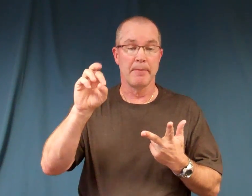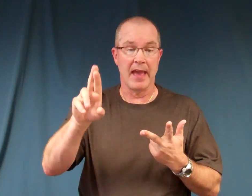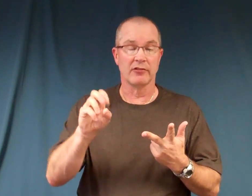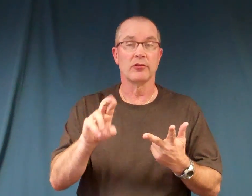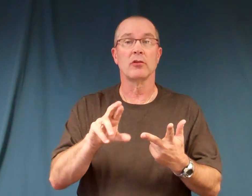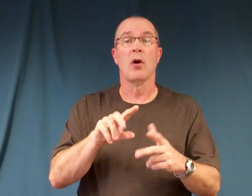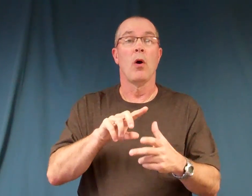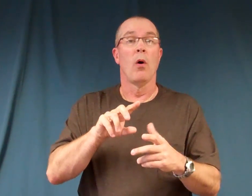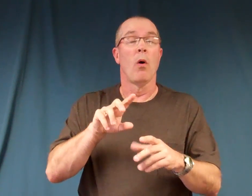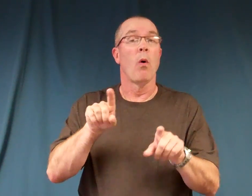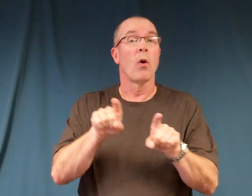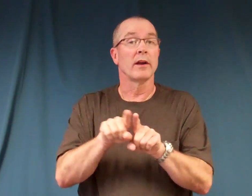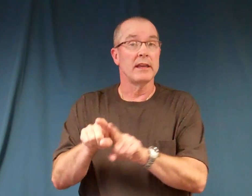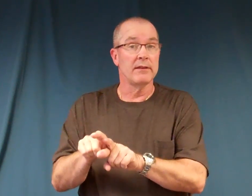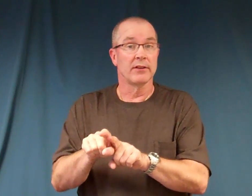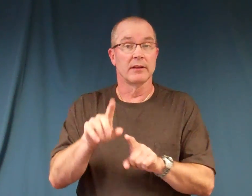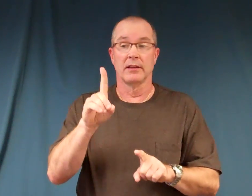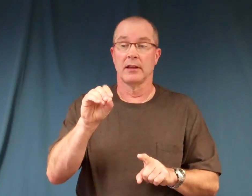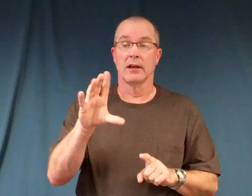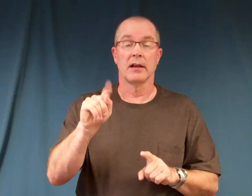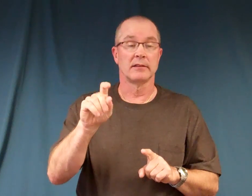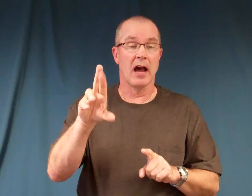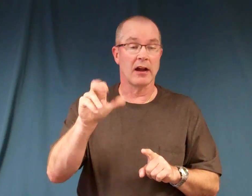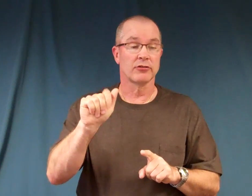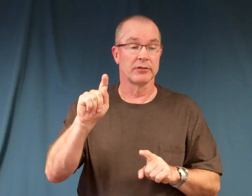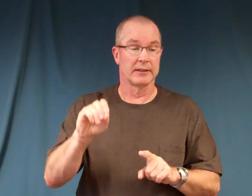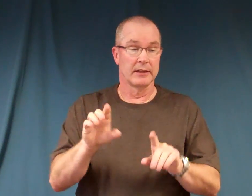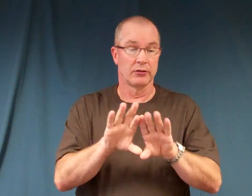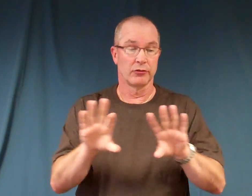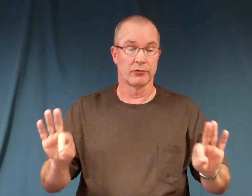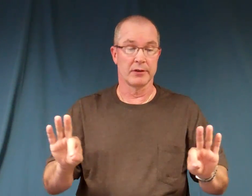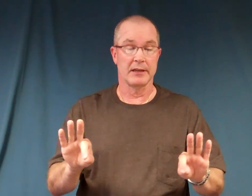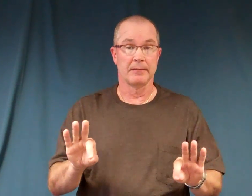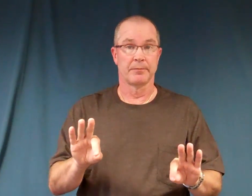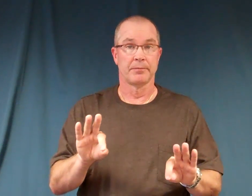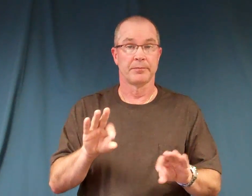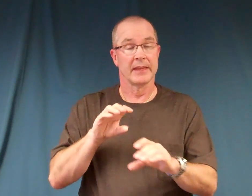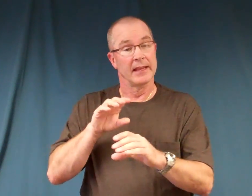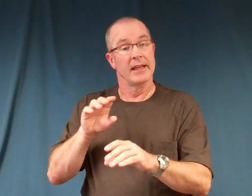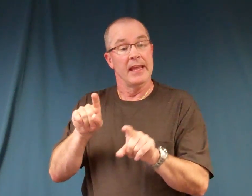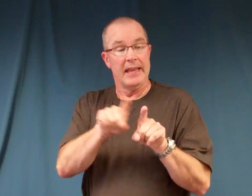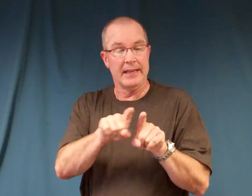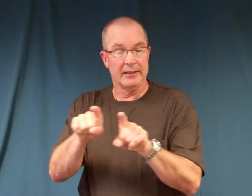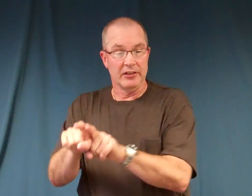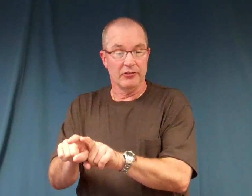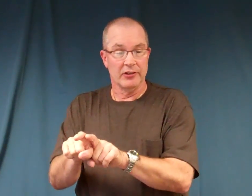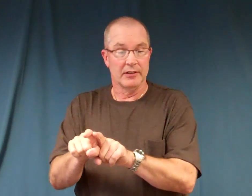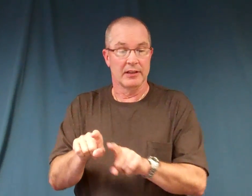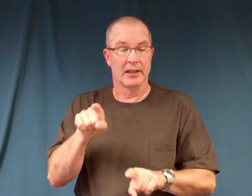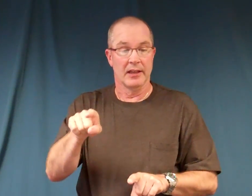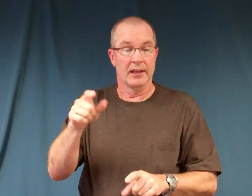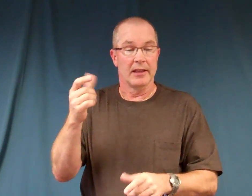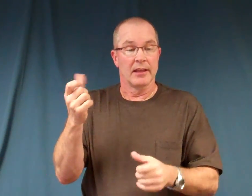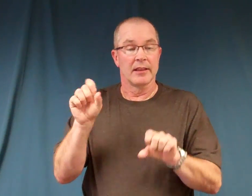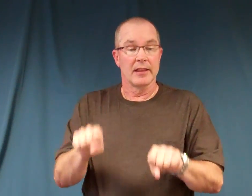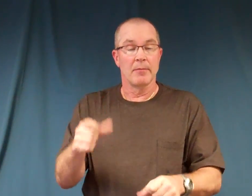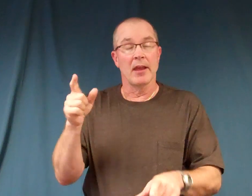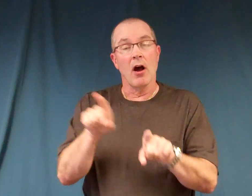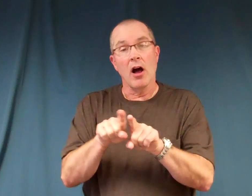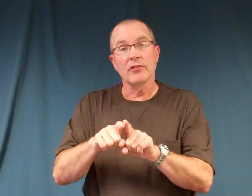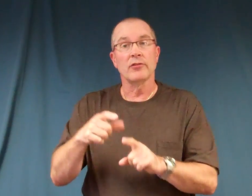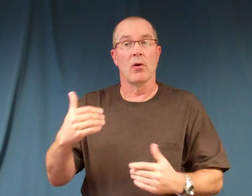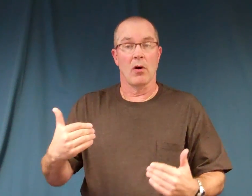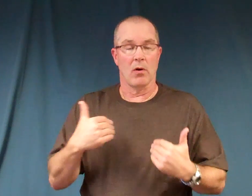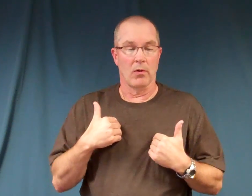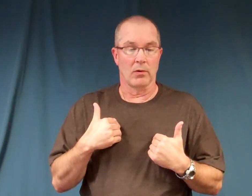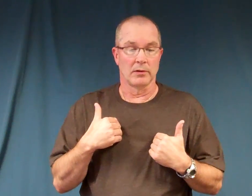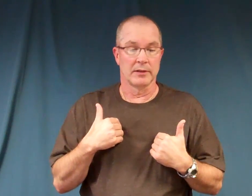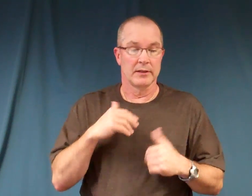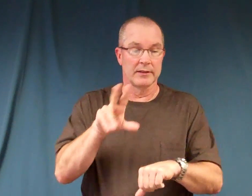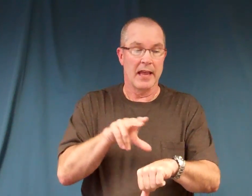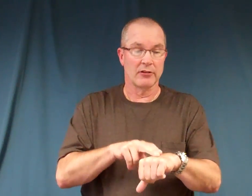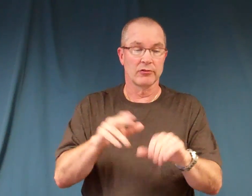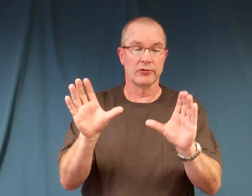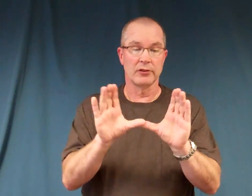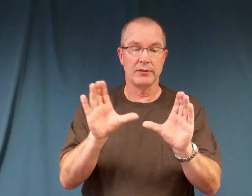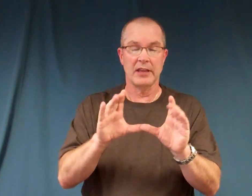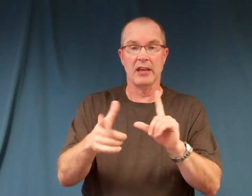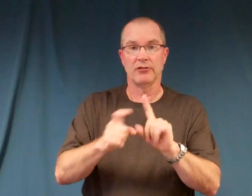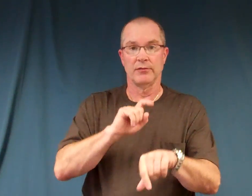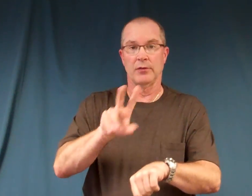a Master or even a Doctorate degree. In addition, they may also hold national certification